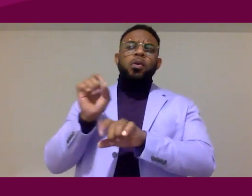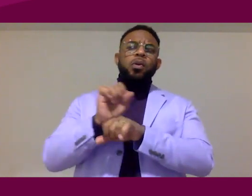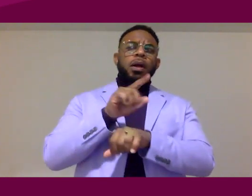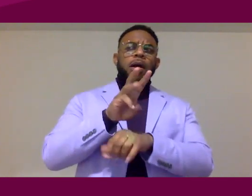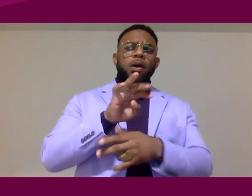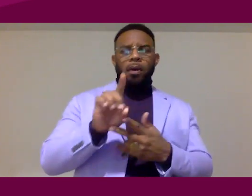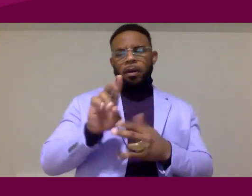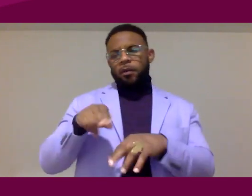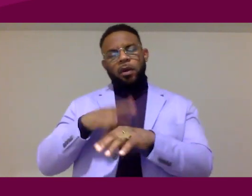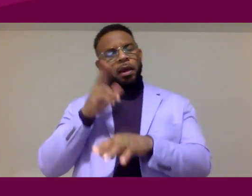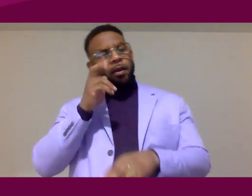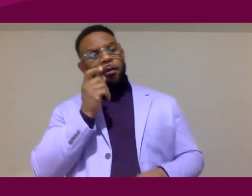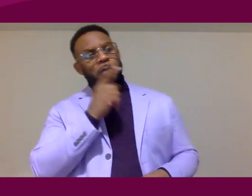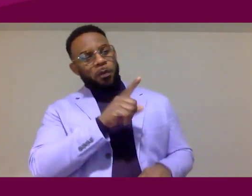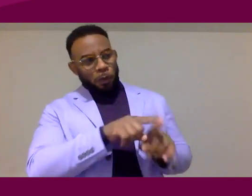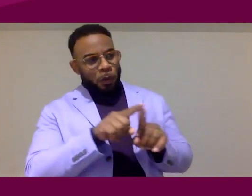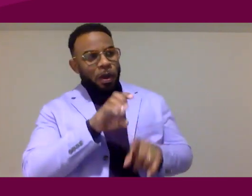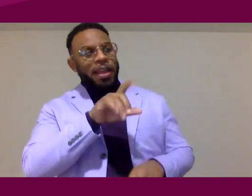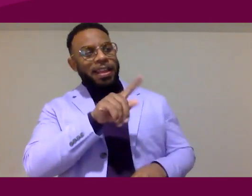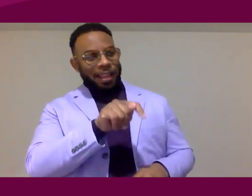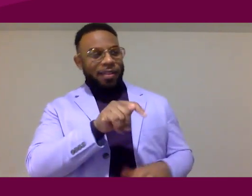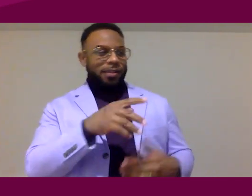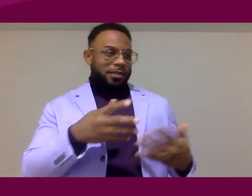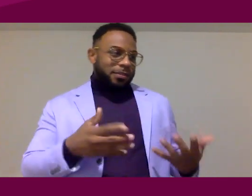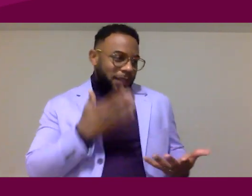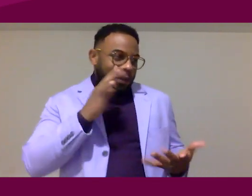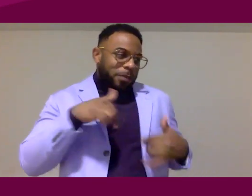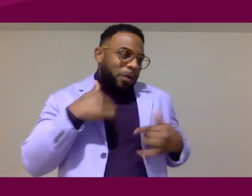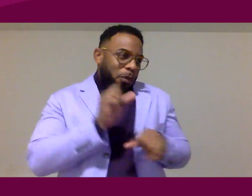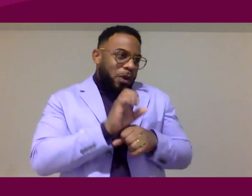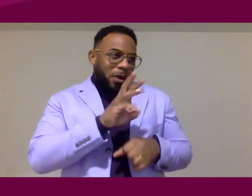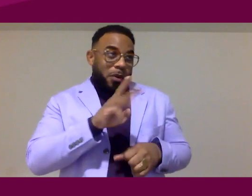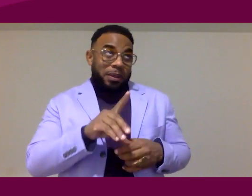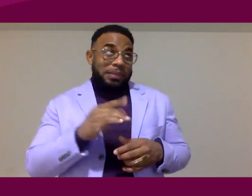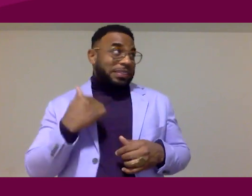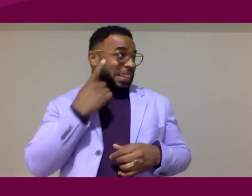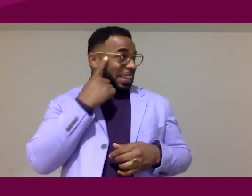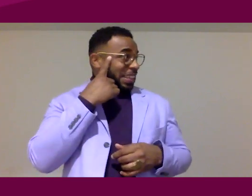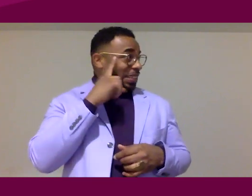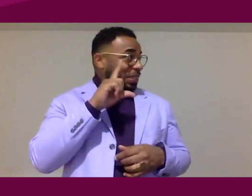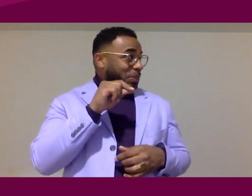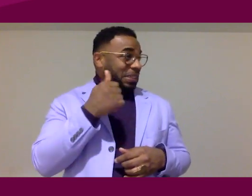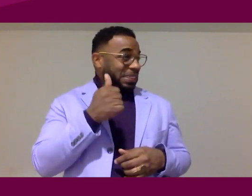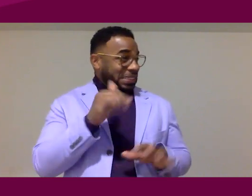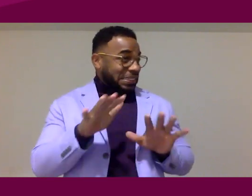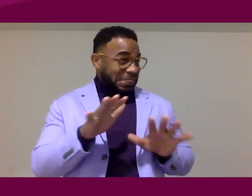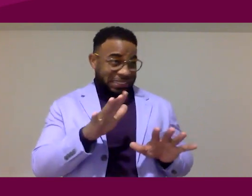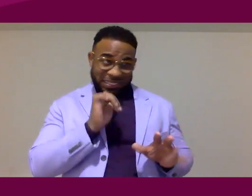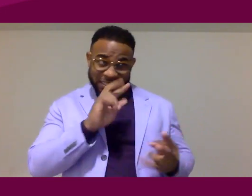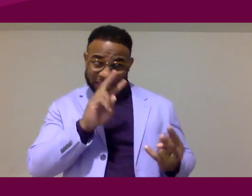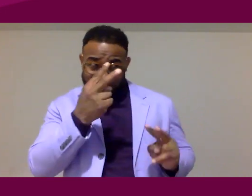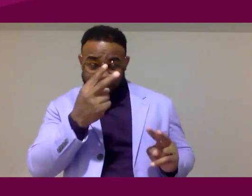And then of course, I want to hear from you as well, Kat. I know you've been working at WID since I think 2010 if I'm not mistaken.